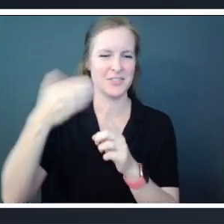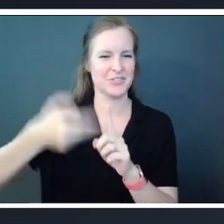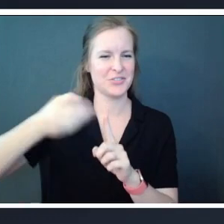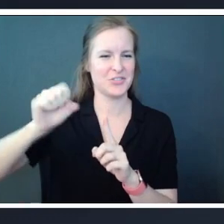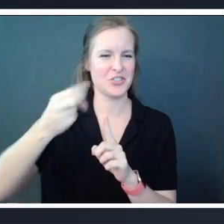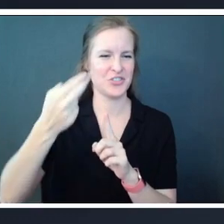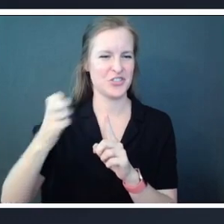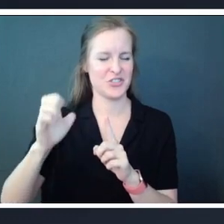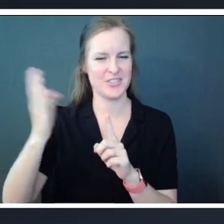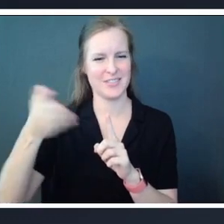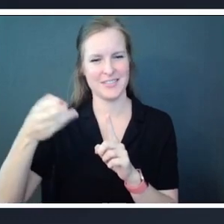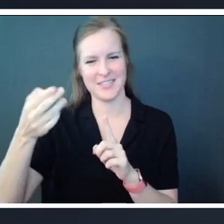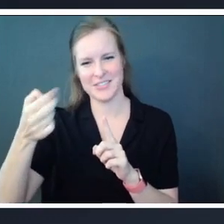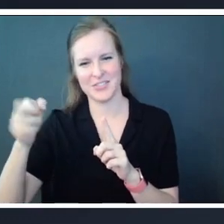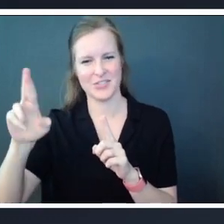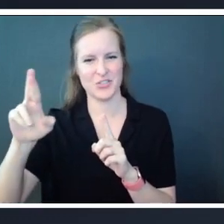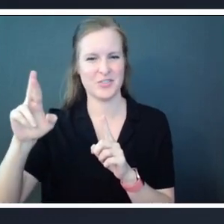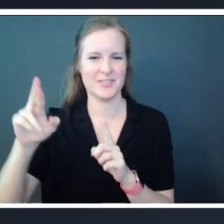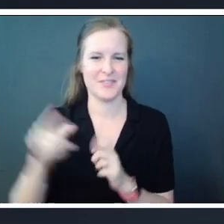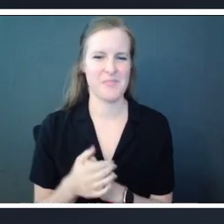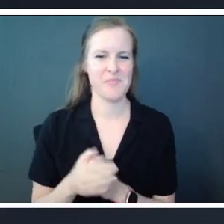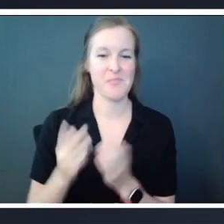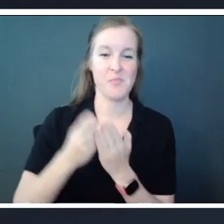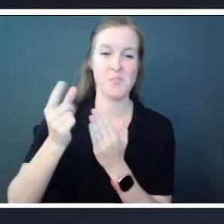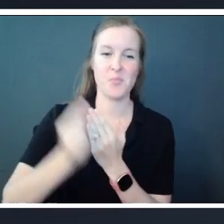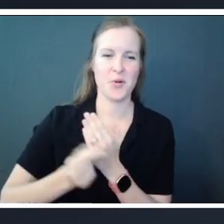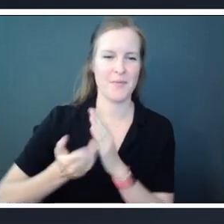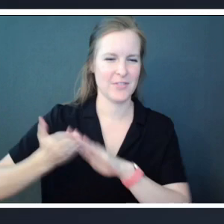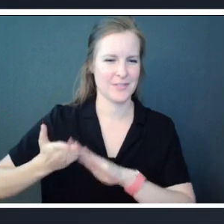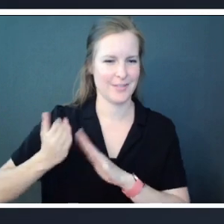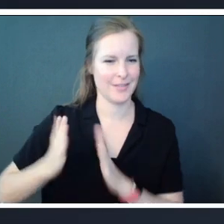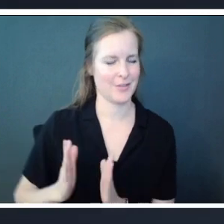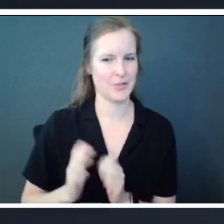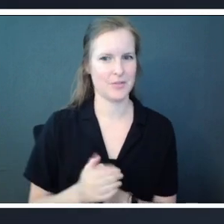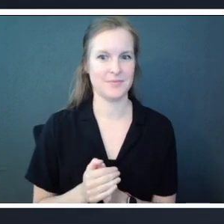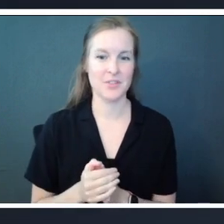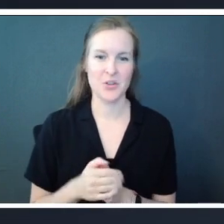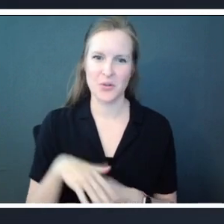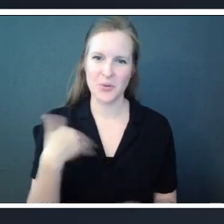Awesome. Today we are so excited to share with you our conservation classroom resources. They